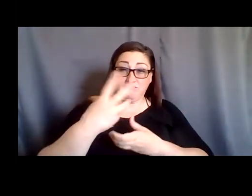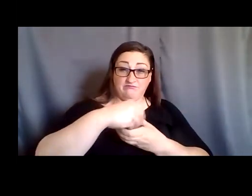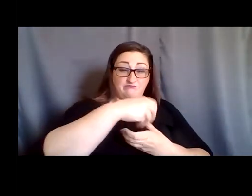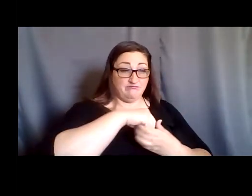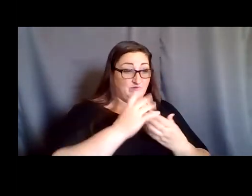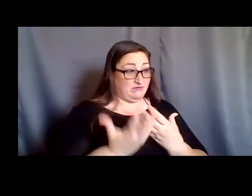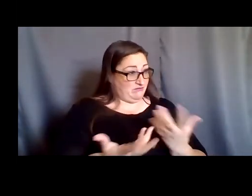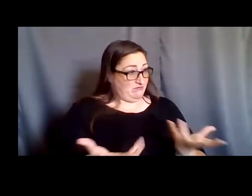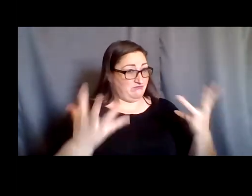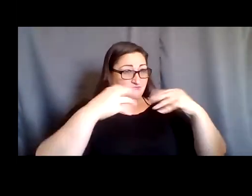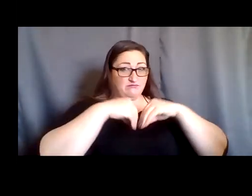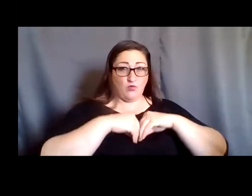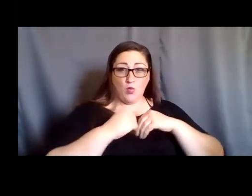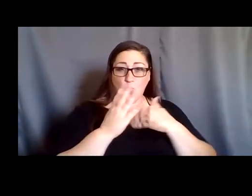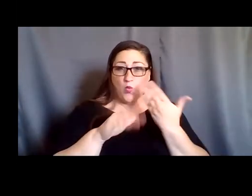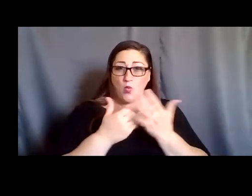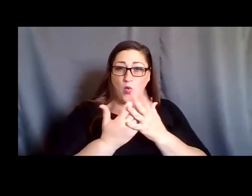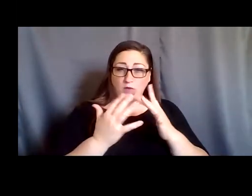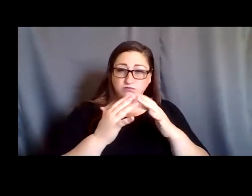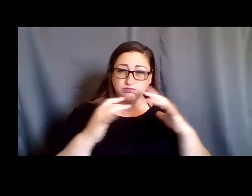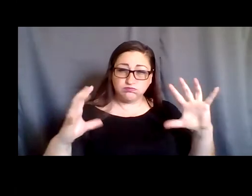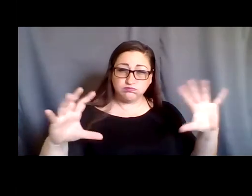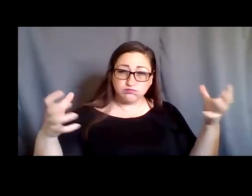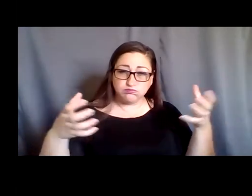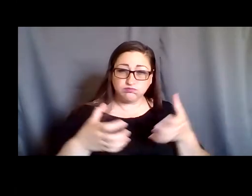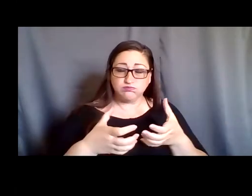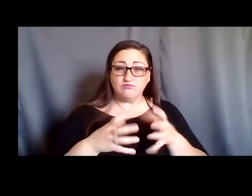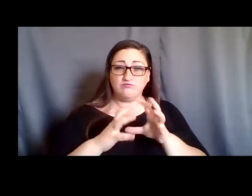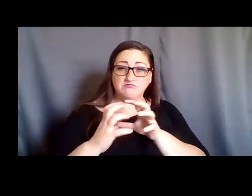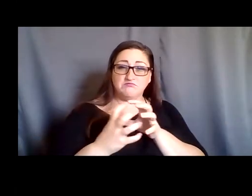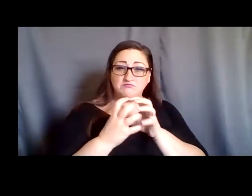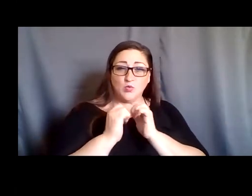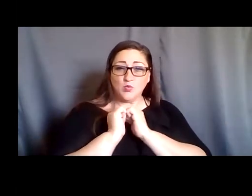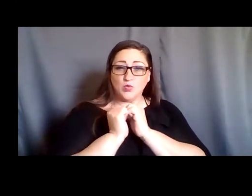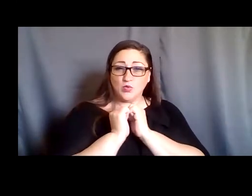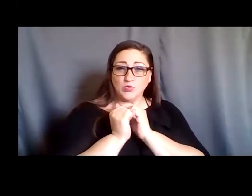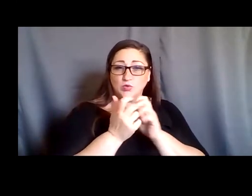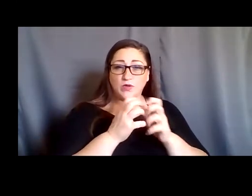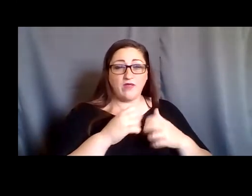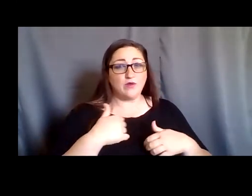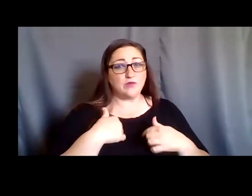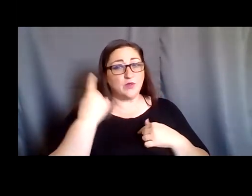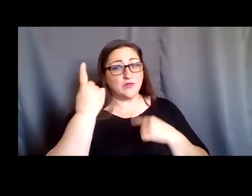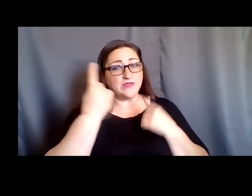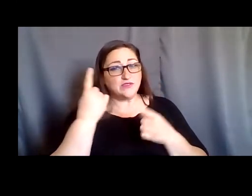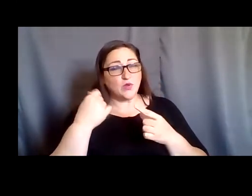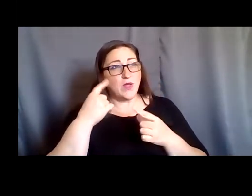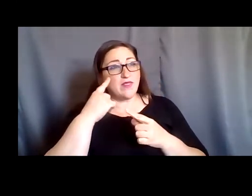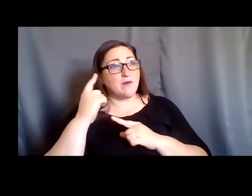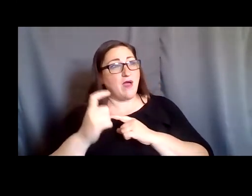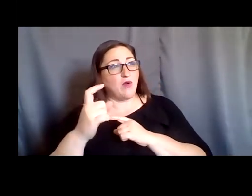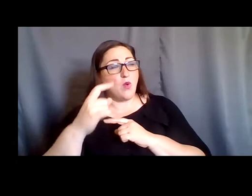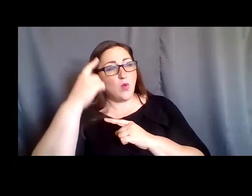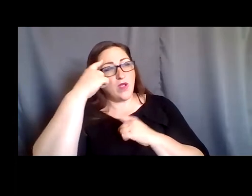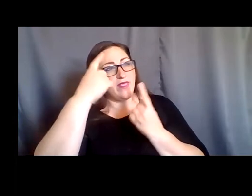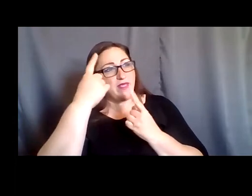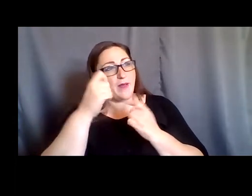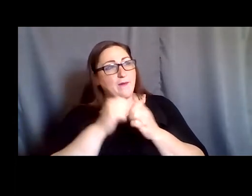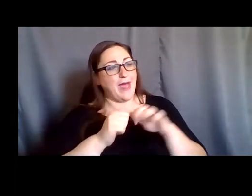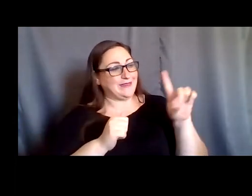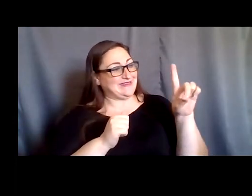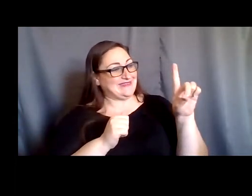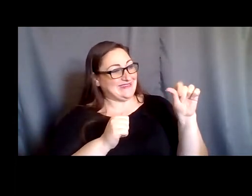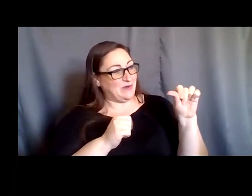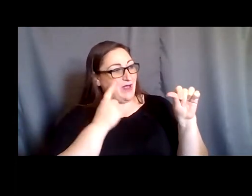Yet, in philanthropy, we donors rarely consider disabled people in our diversity initiatives or our funding approaches.